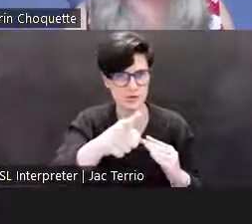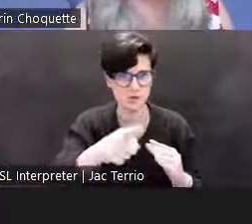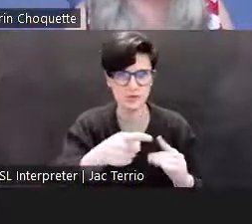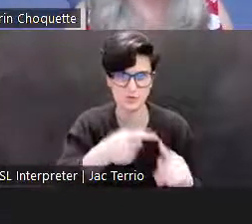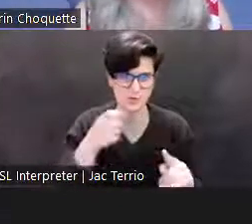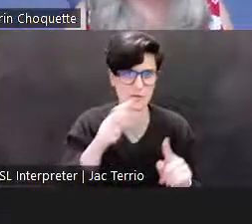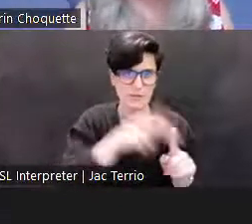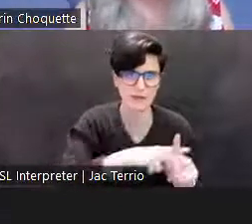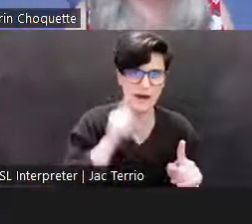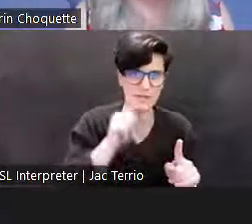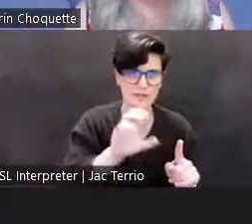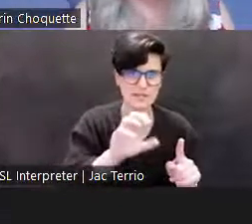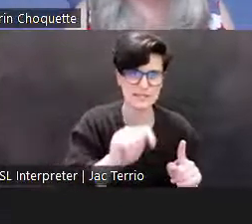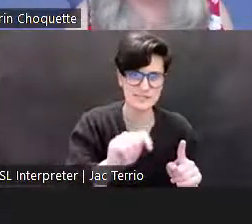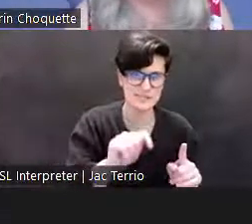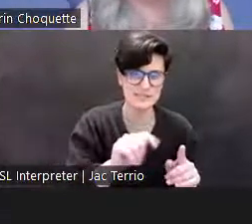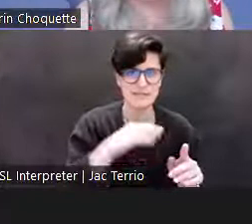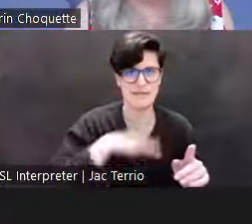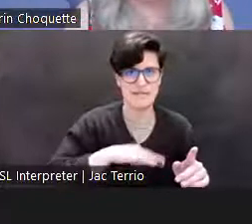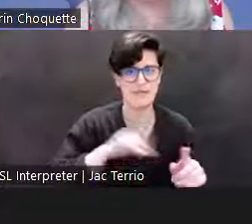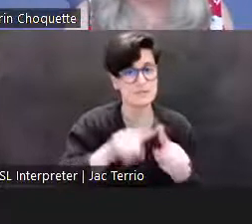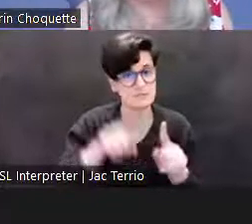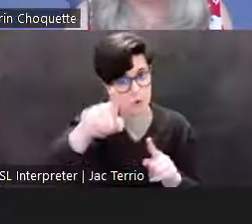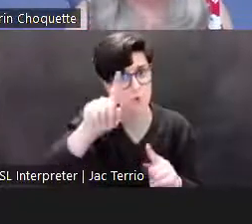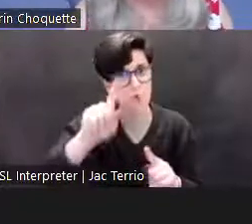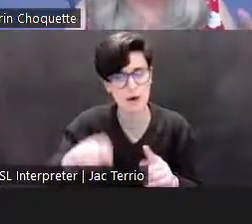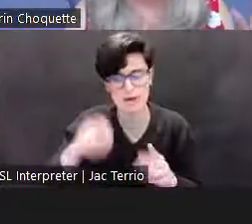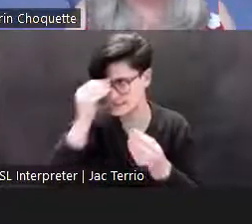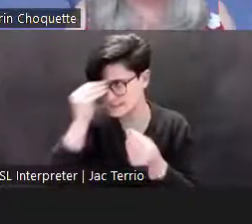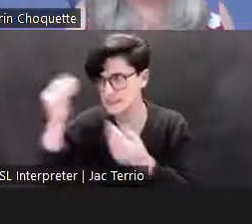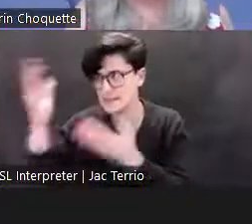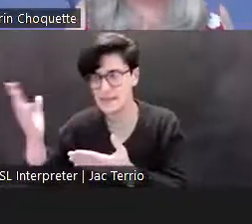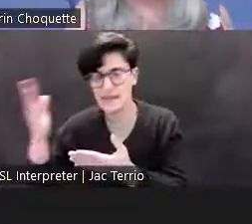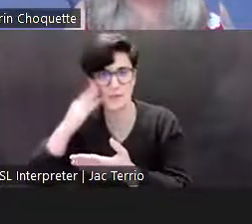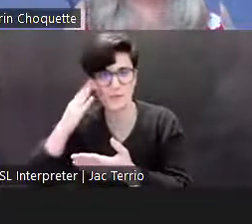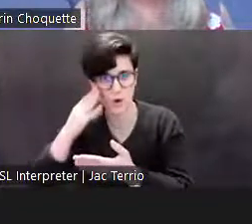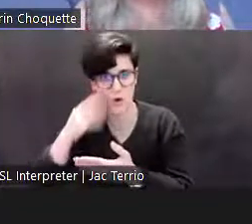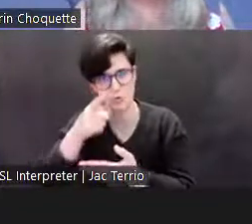to notify the employer that you've applied. 15:53:29 But it's really important to remember